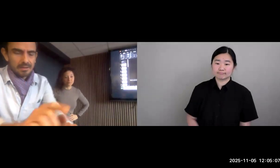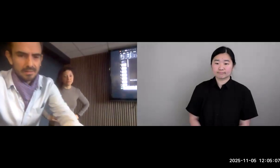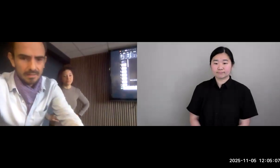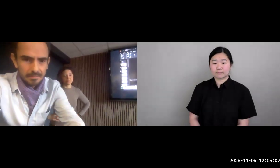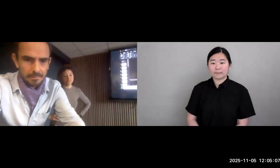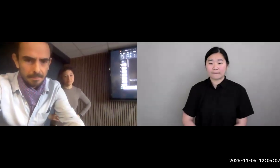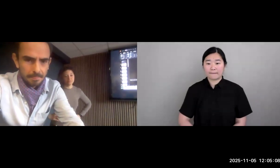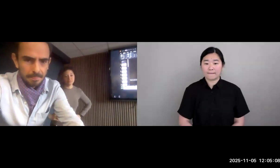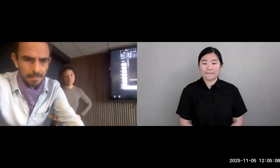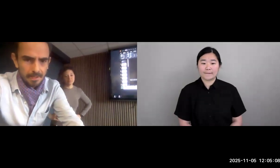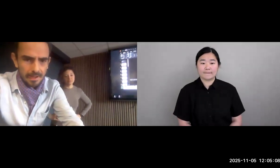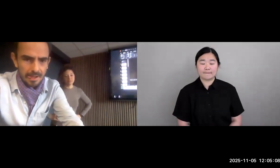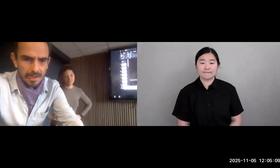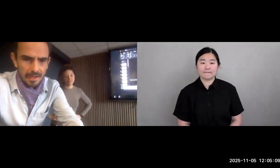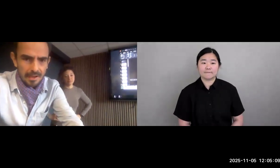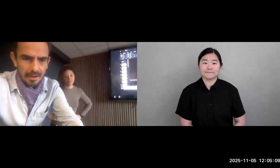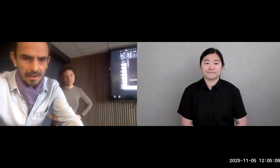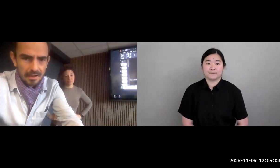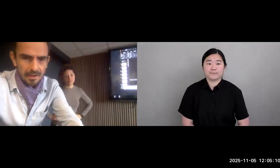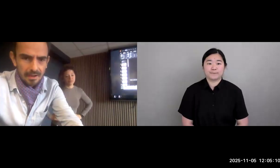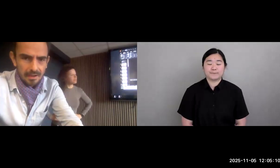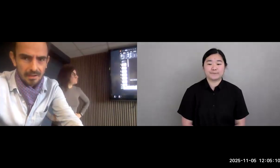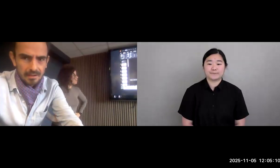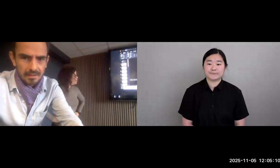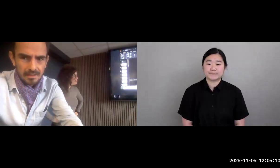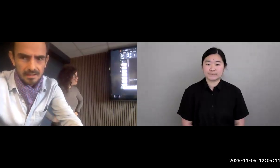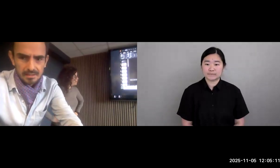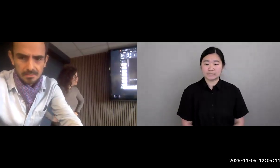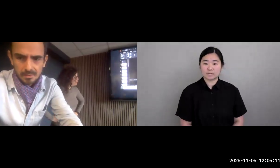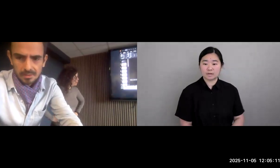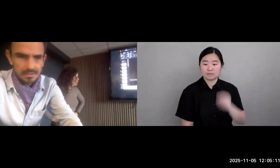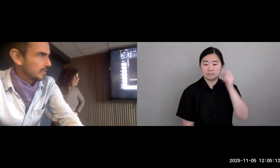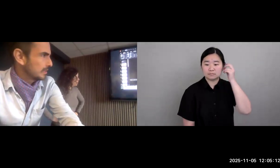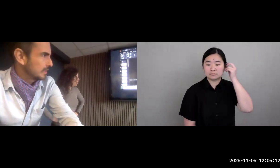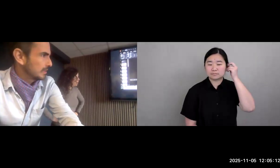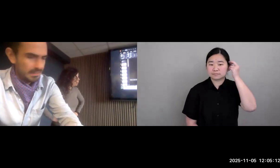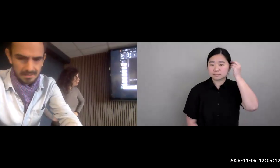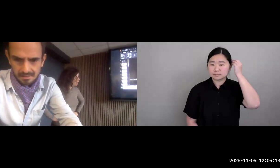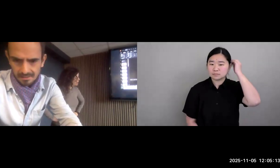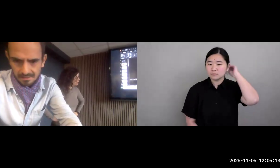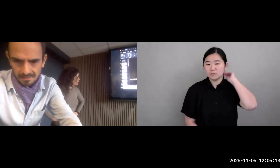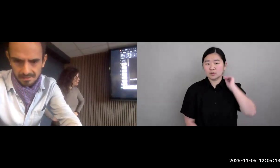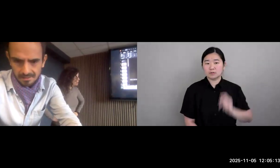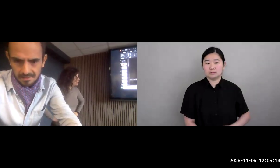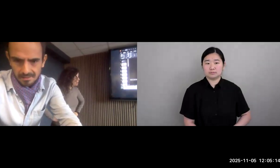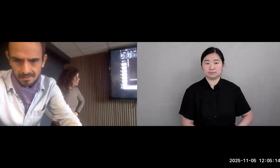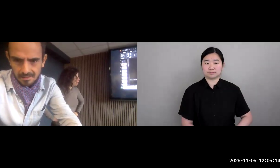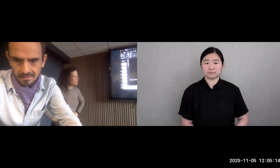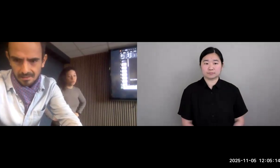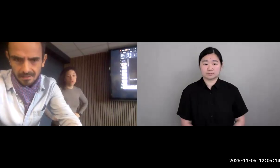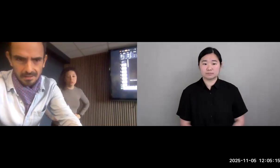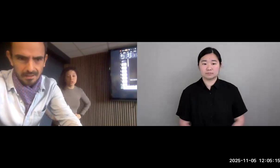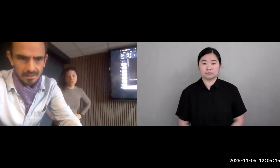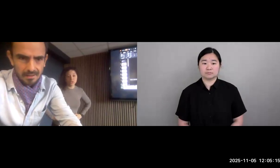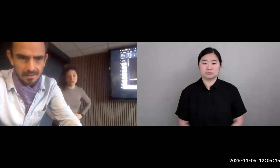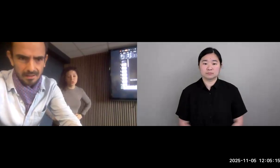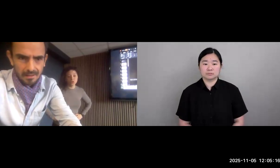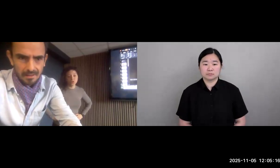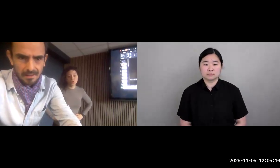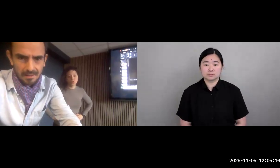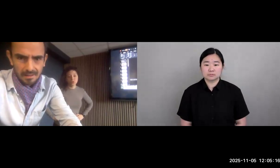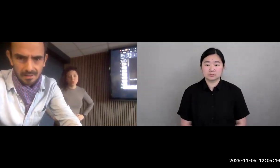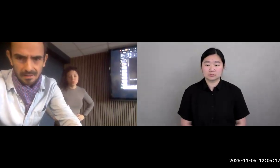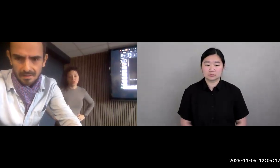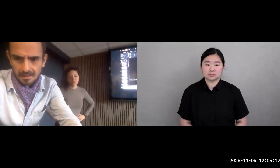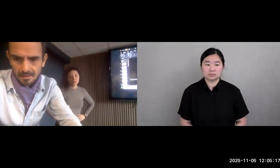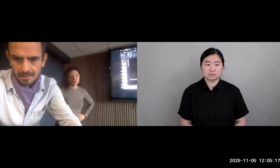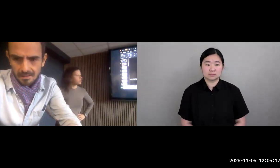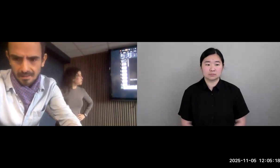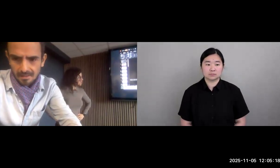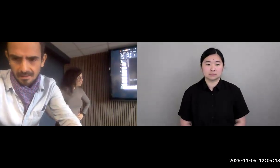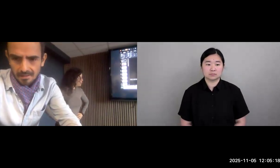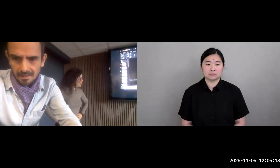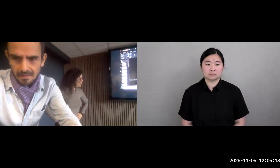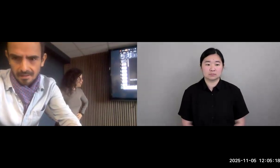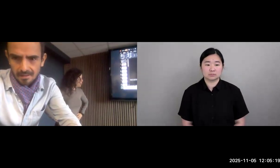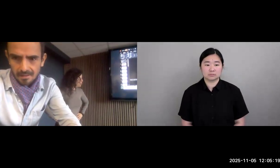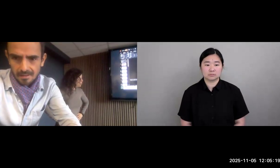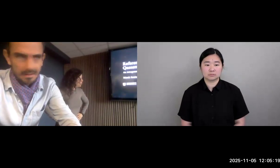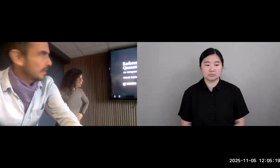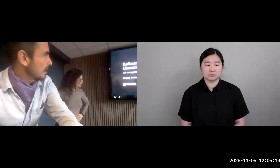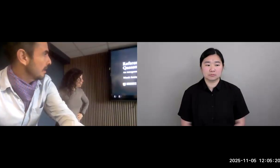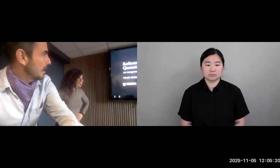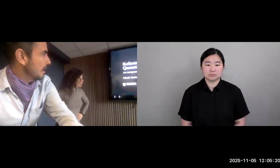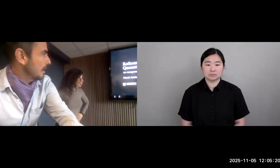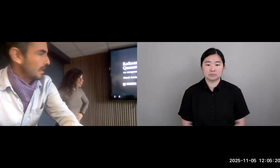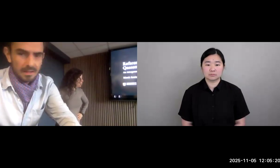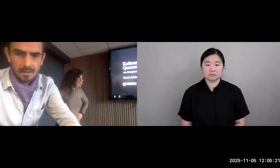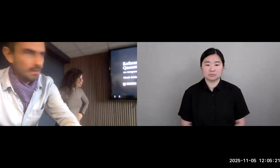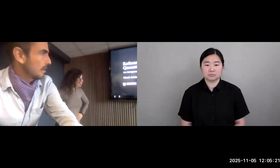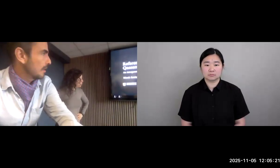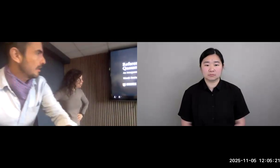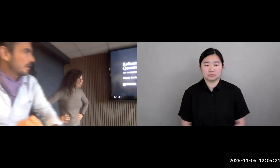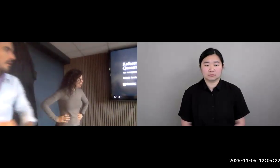Oh, yeah. Is that what we want?